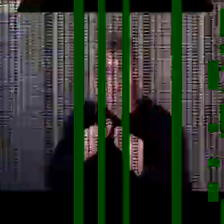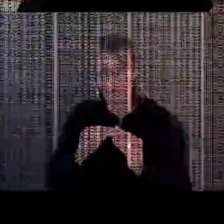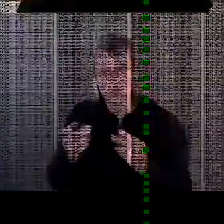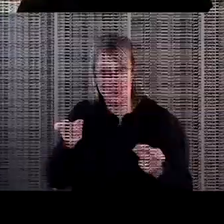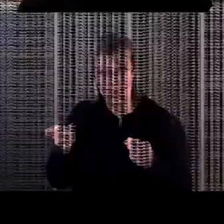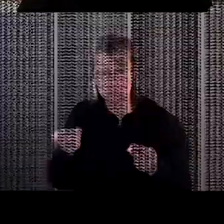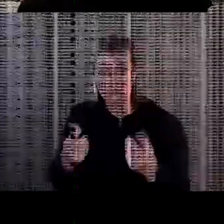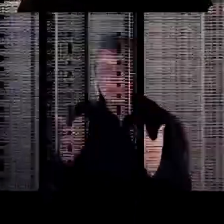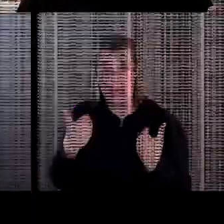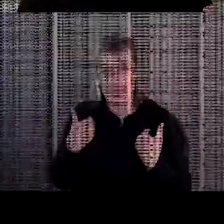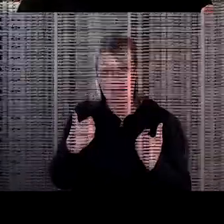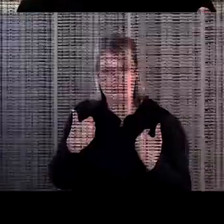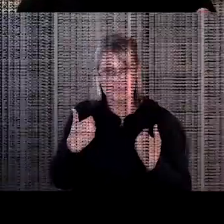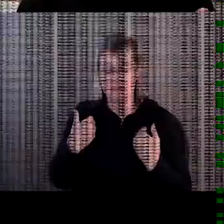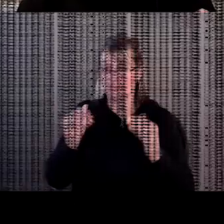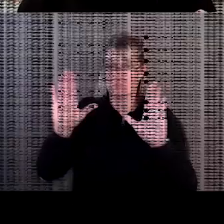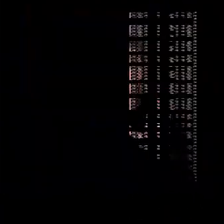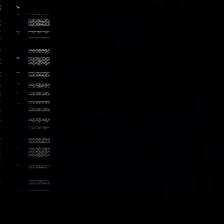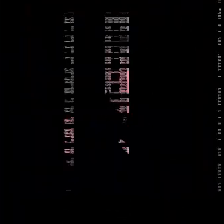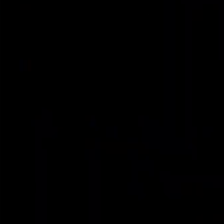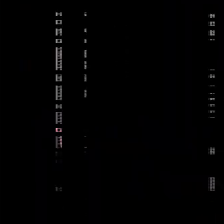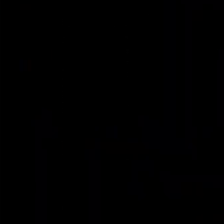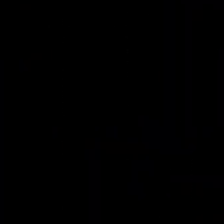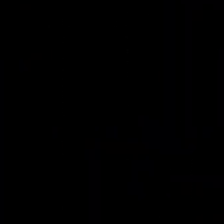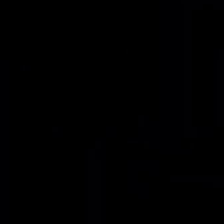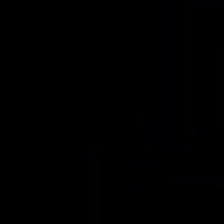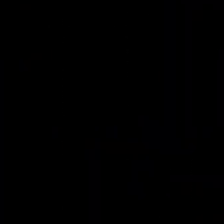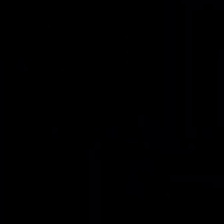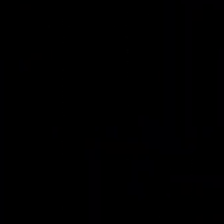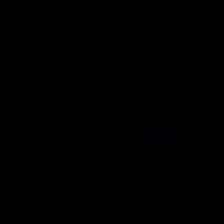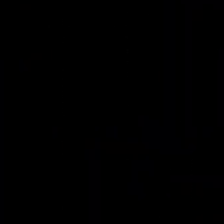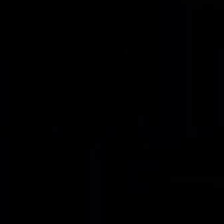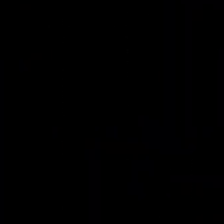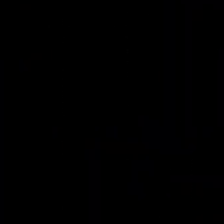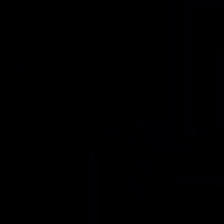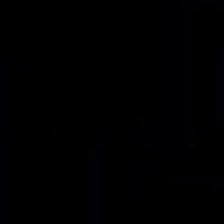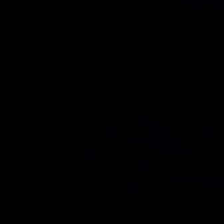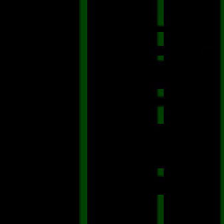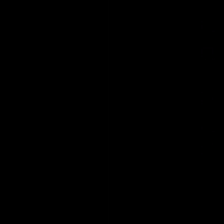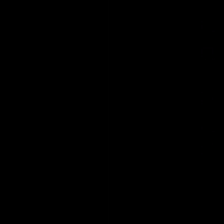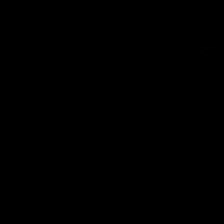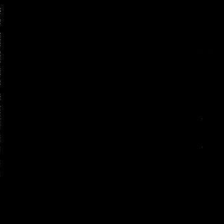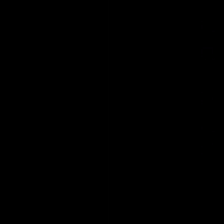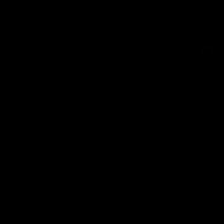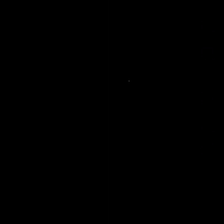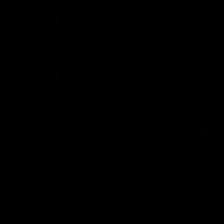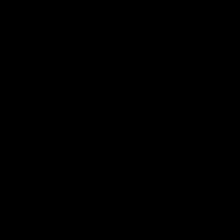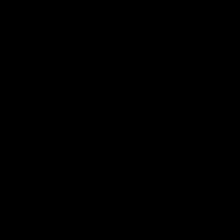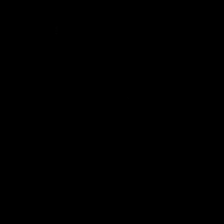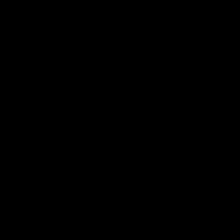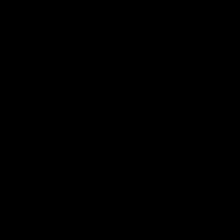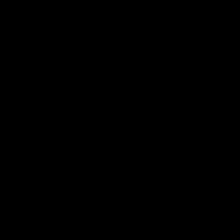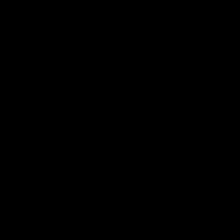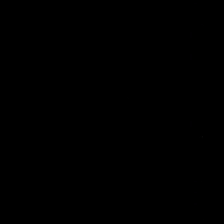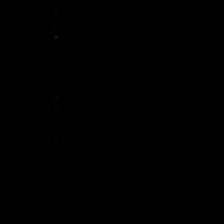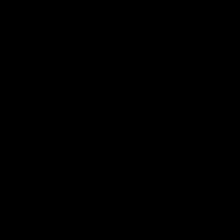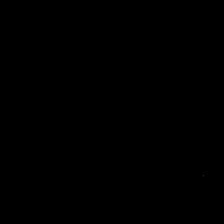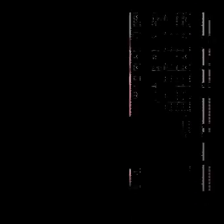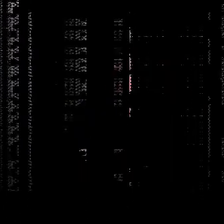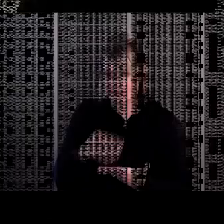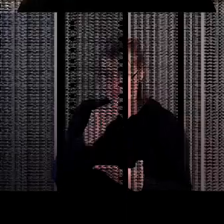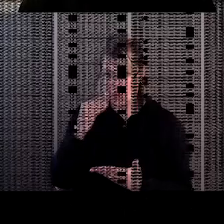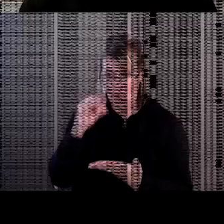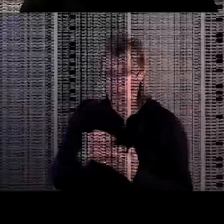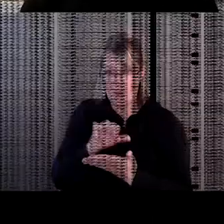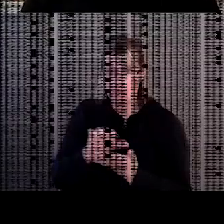has this report where the latest number is out of the top 1 million home page on the web, there is